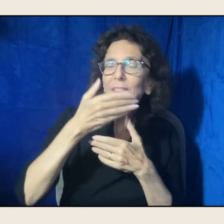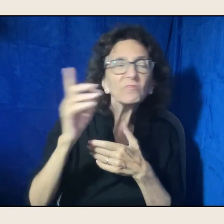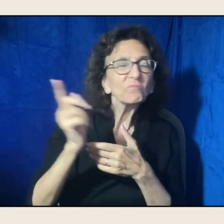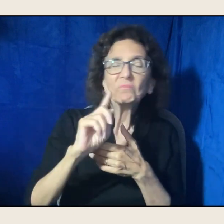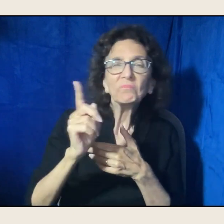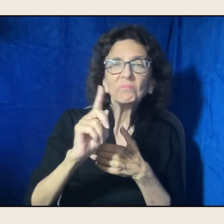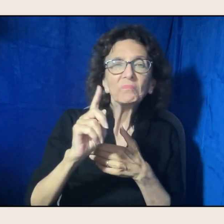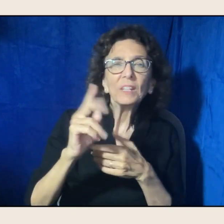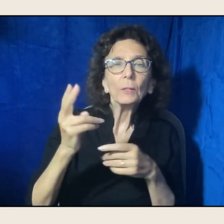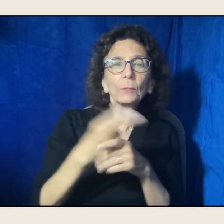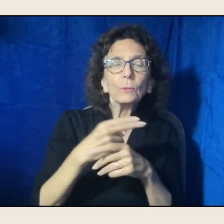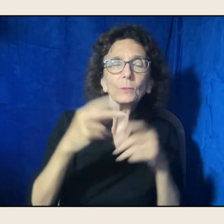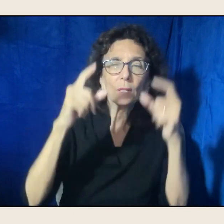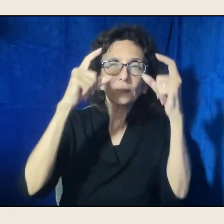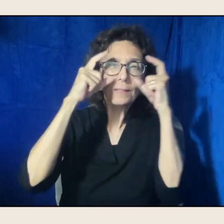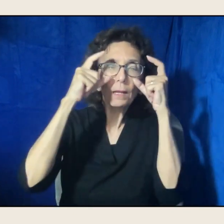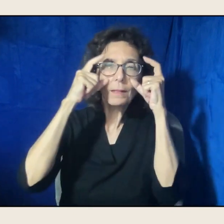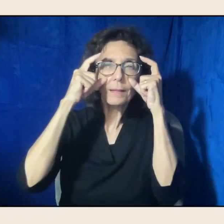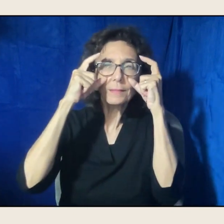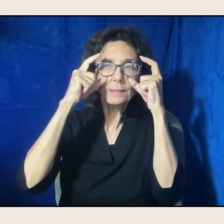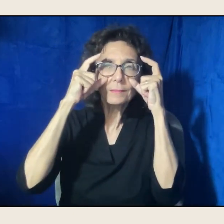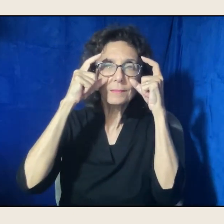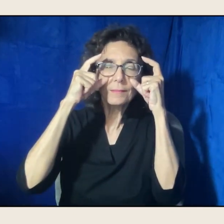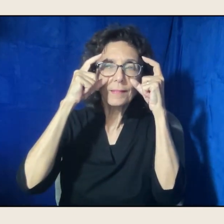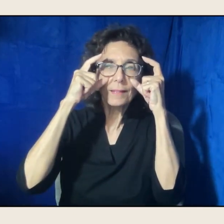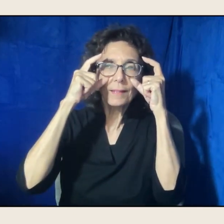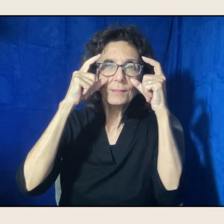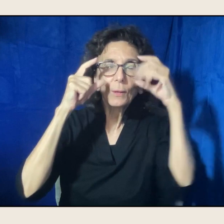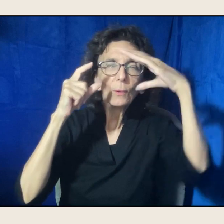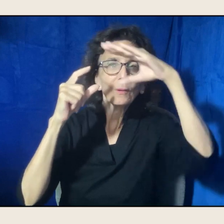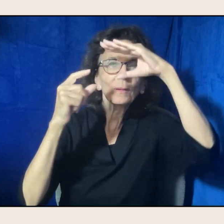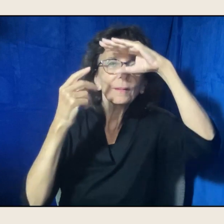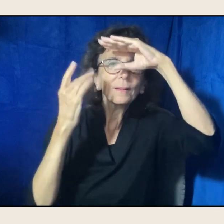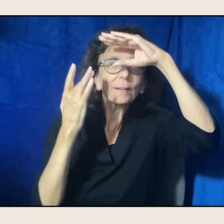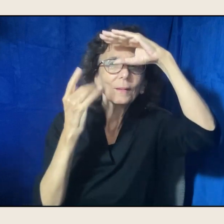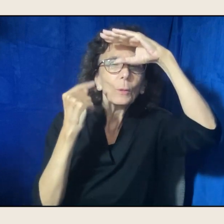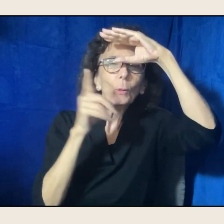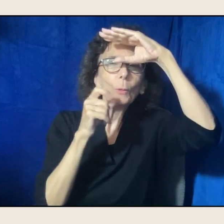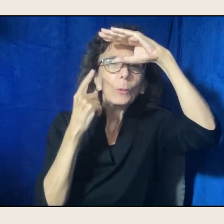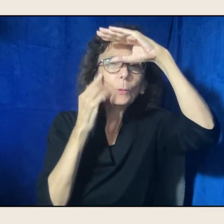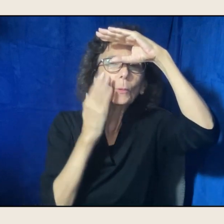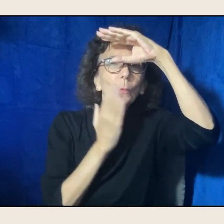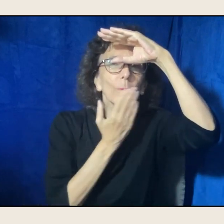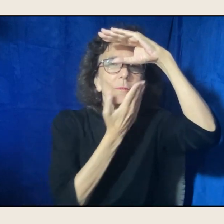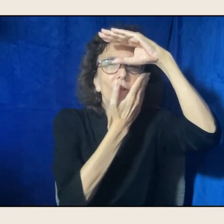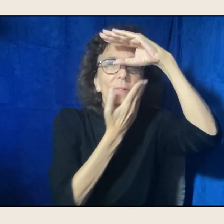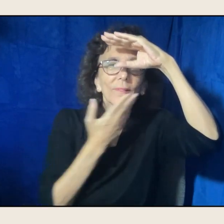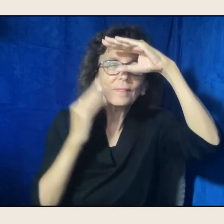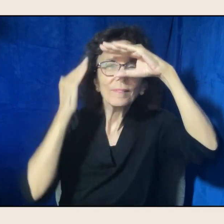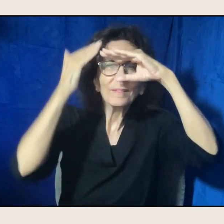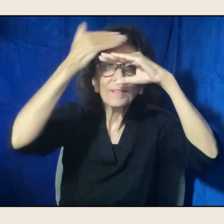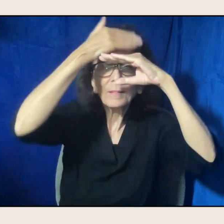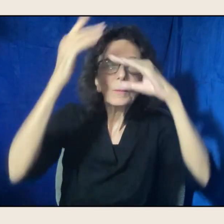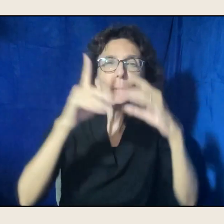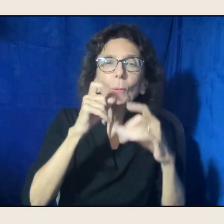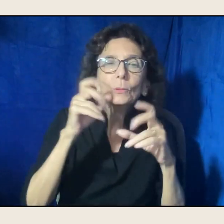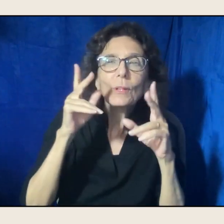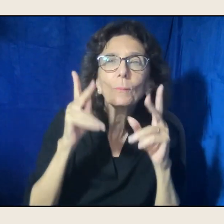because I wanted you to see who this image, who this persona was that I wanted to put at the forefront of the work.